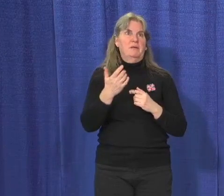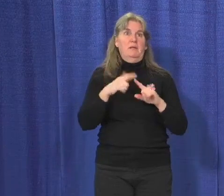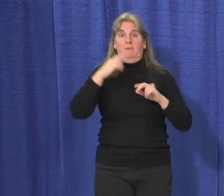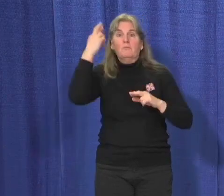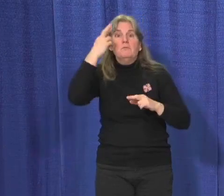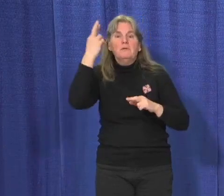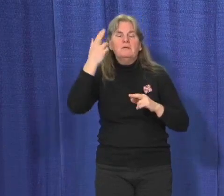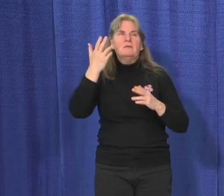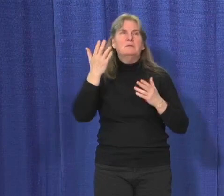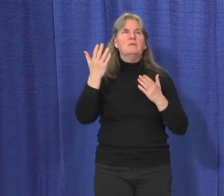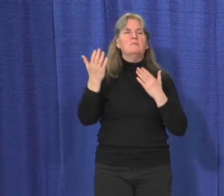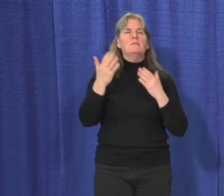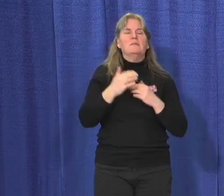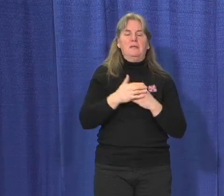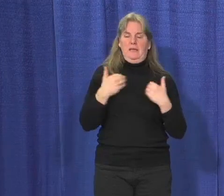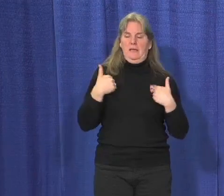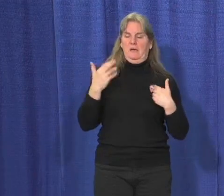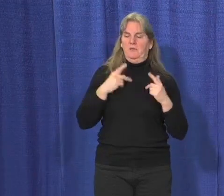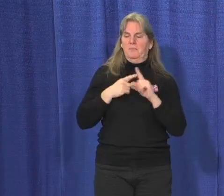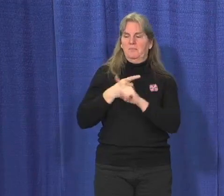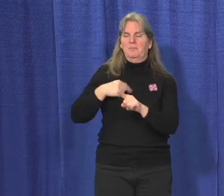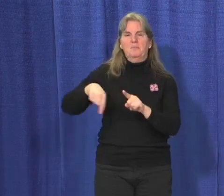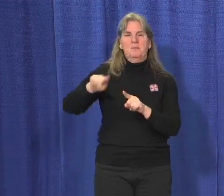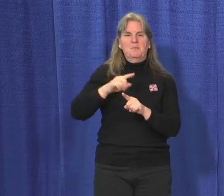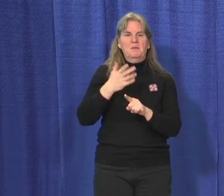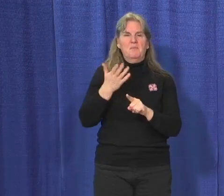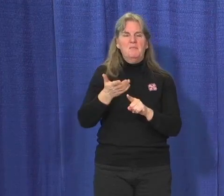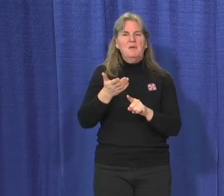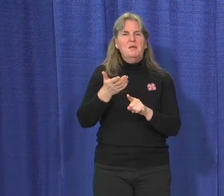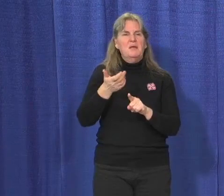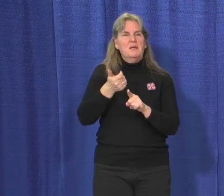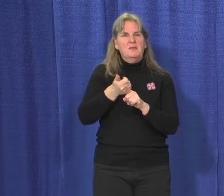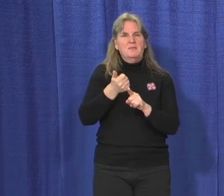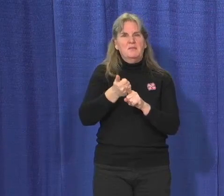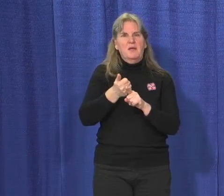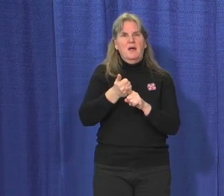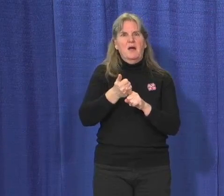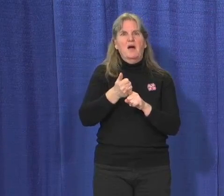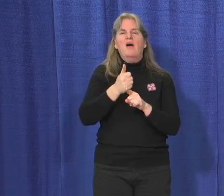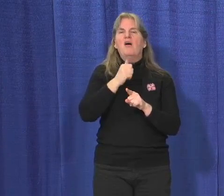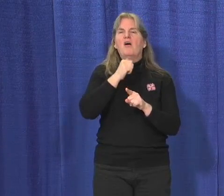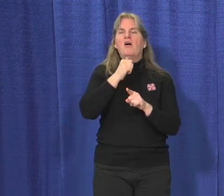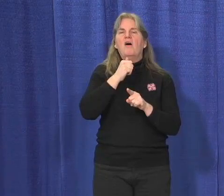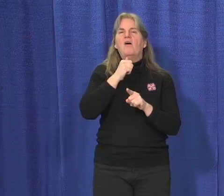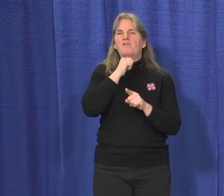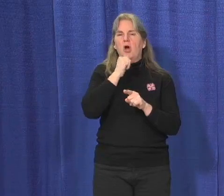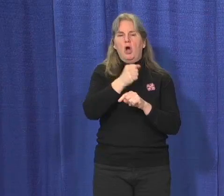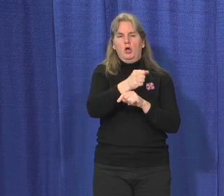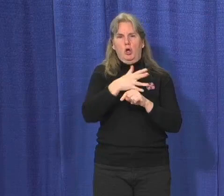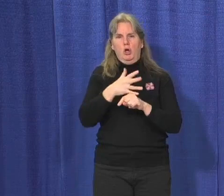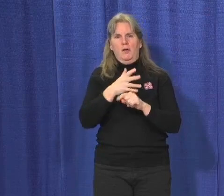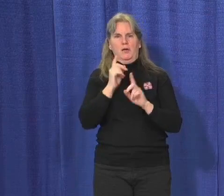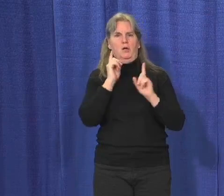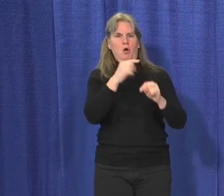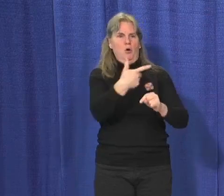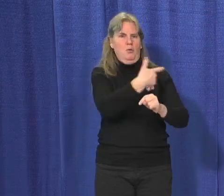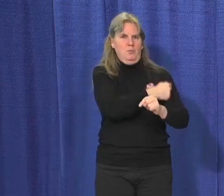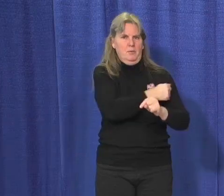That can relate to many factors. The younger people did not have as much of a chance and the